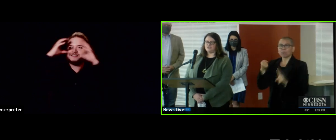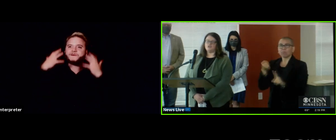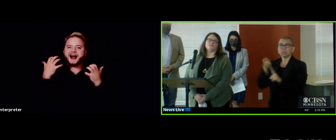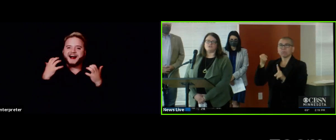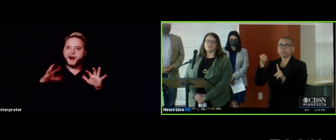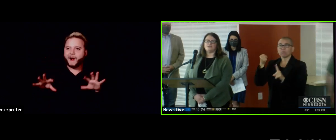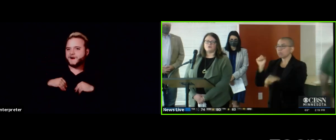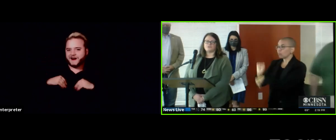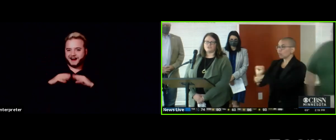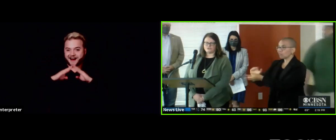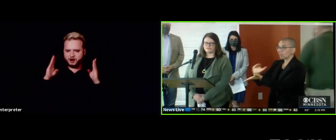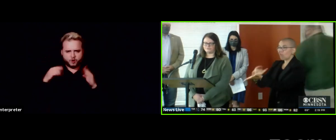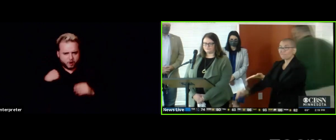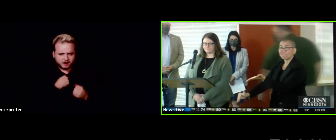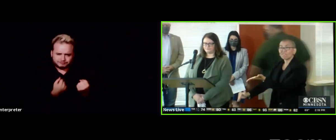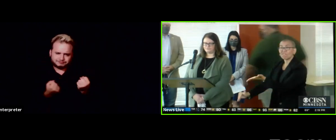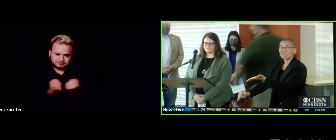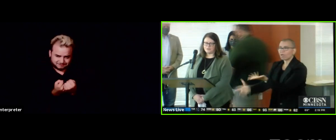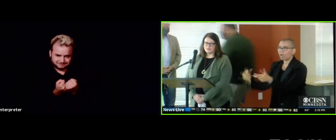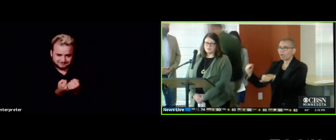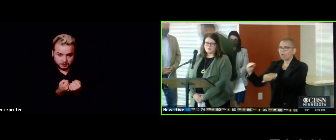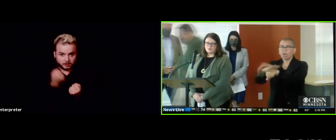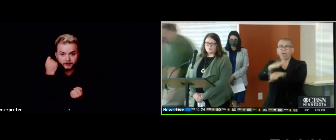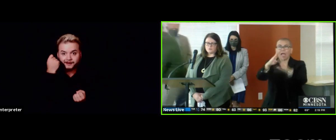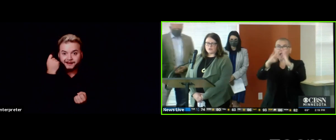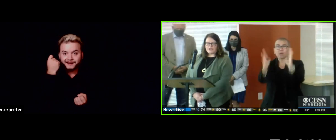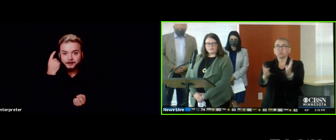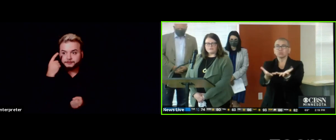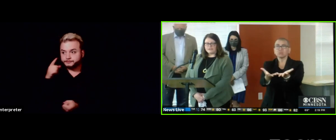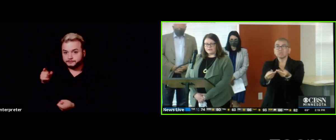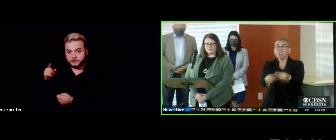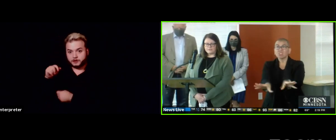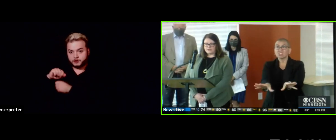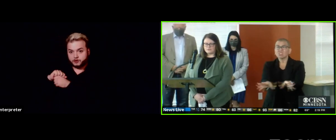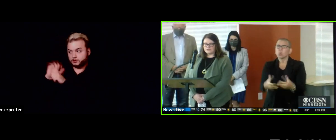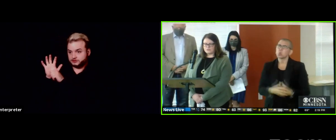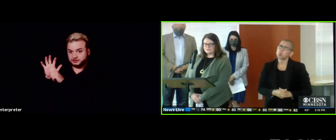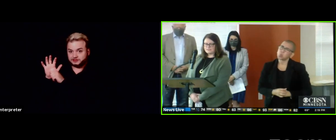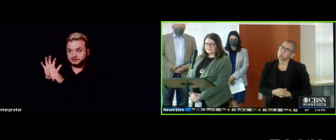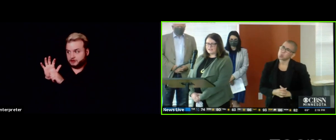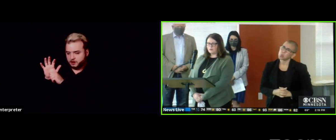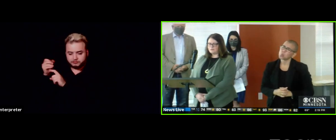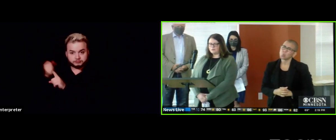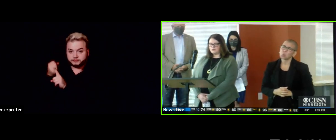of losing their homes too. Right now we have very limited resources to help the folks who